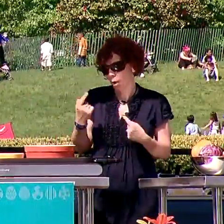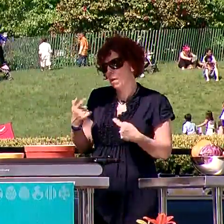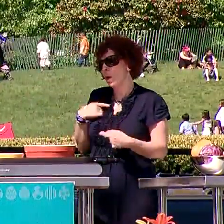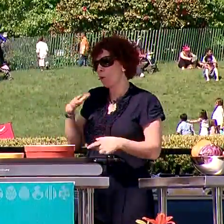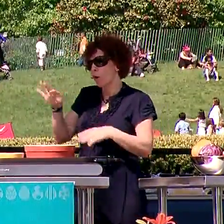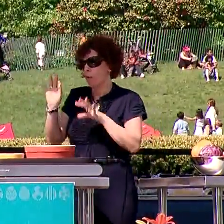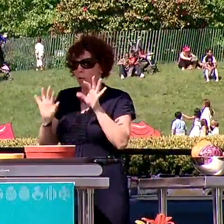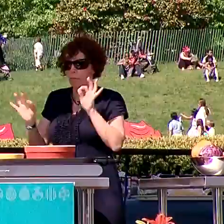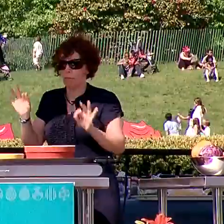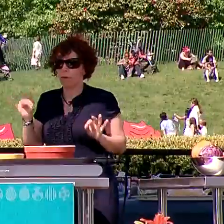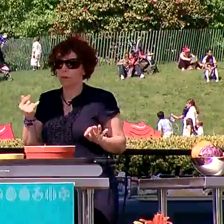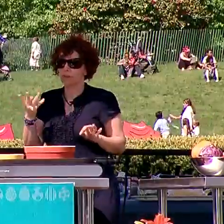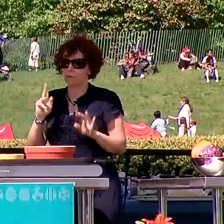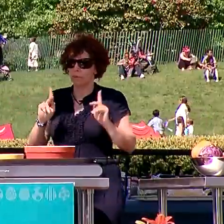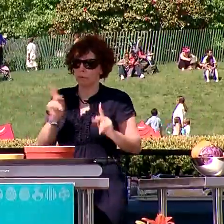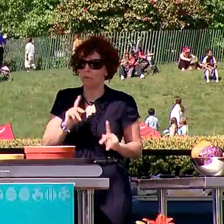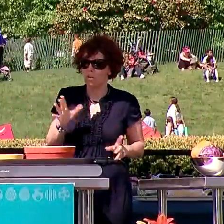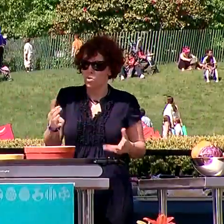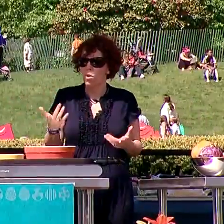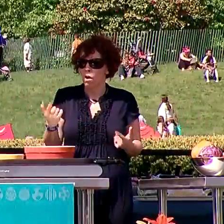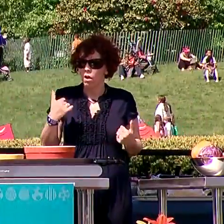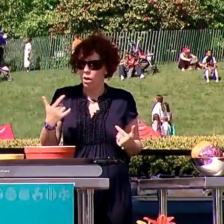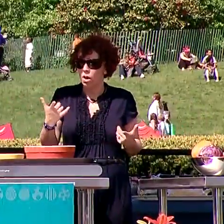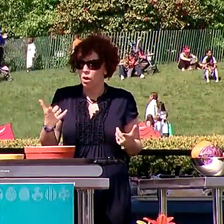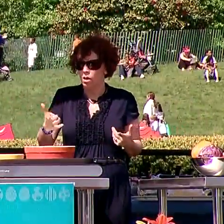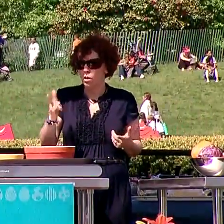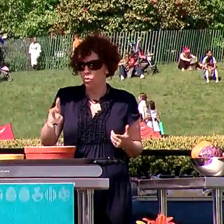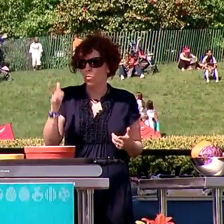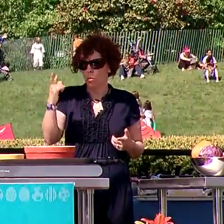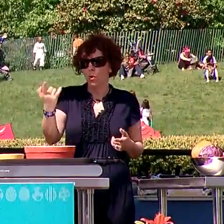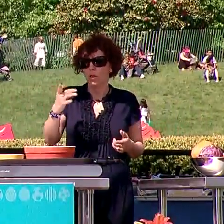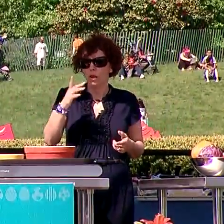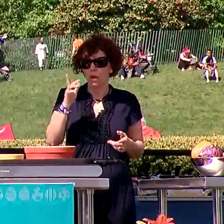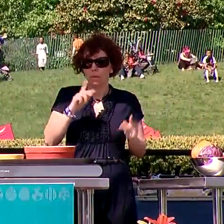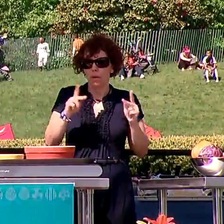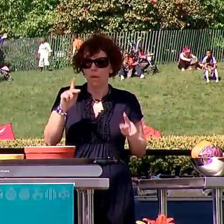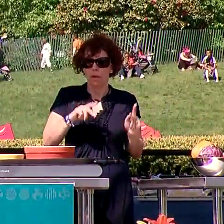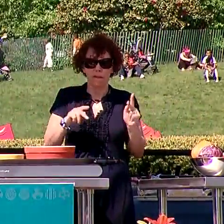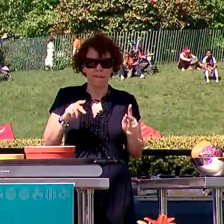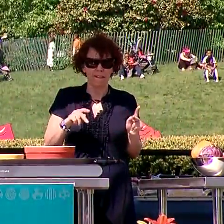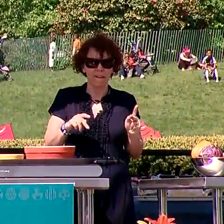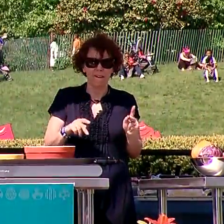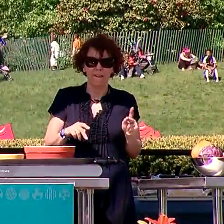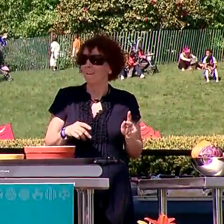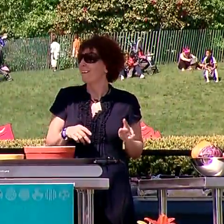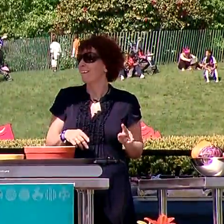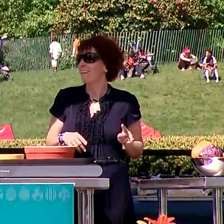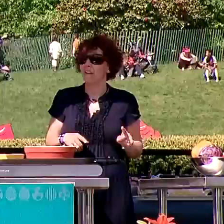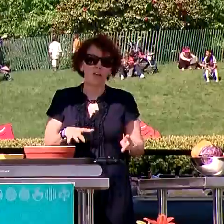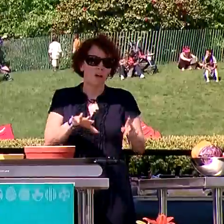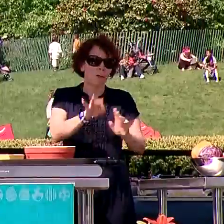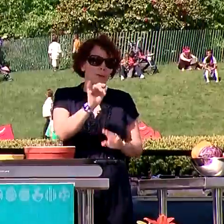Do you want to come up? Okay. Well, then you're going to be one of the people. You're going to come. And I'm going to pick you.